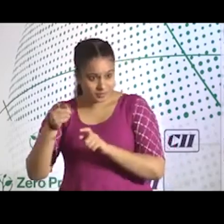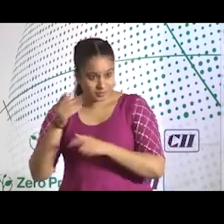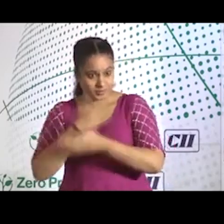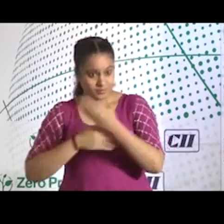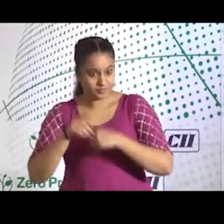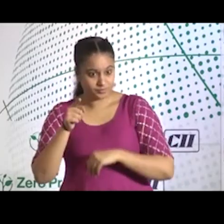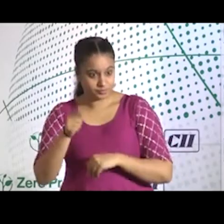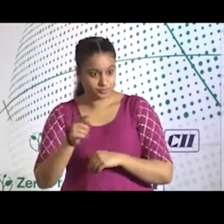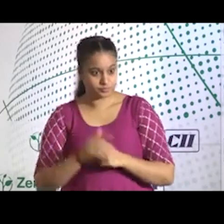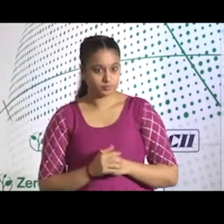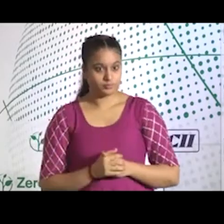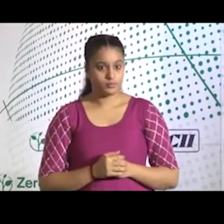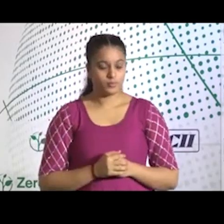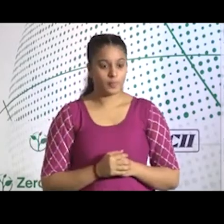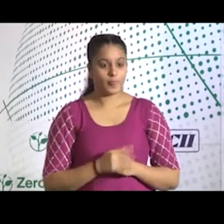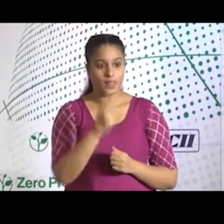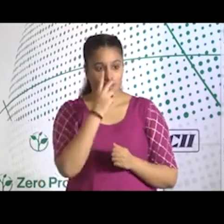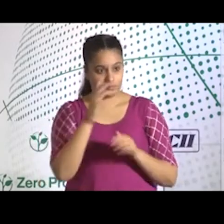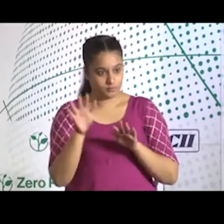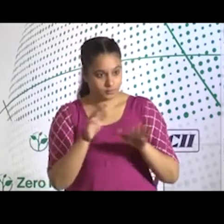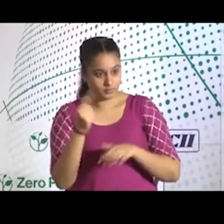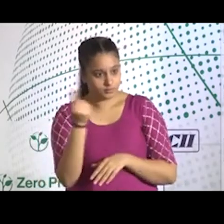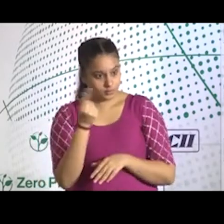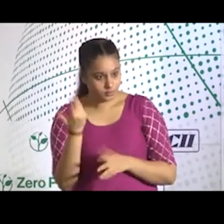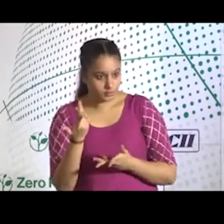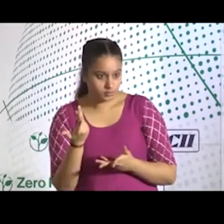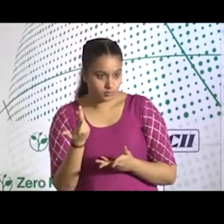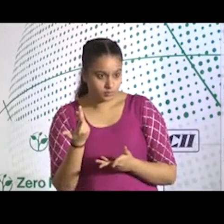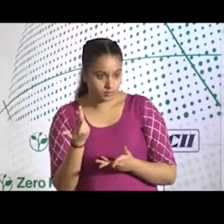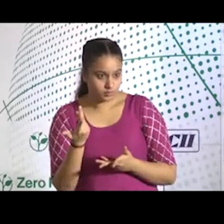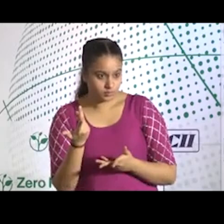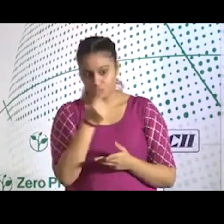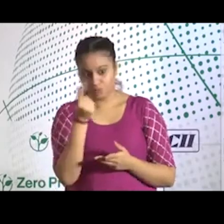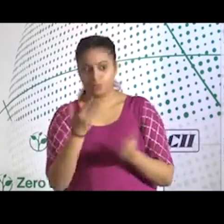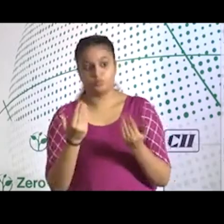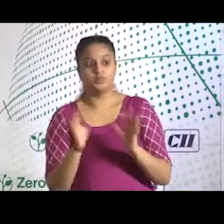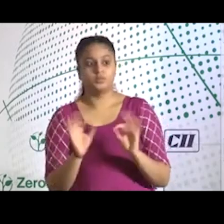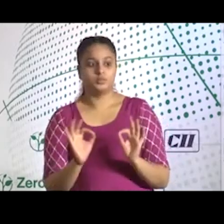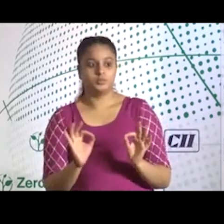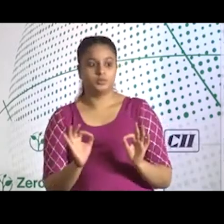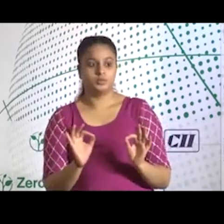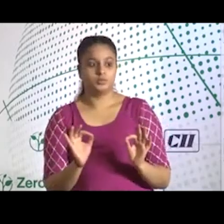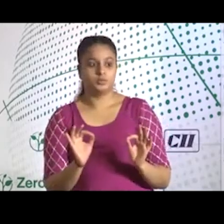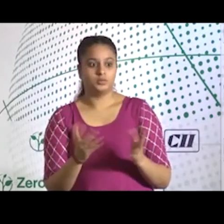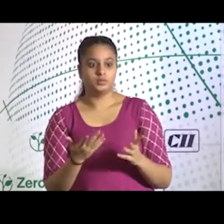Site blind users just cannot use those apps because to even to order food